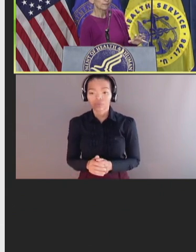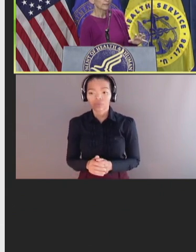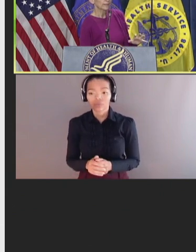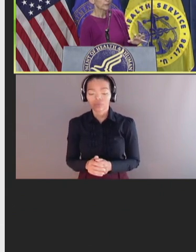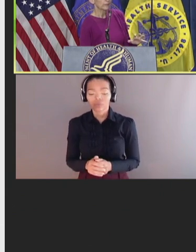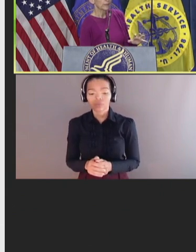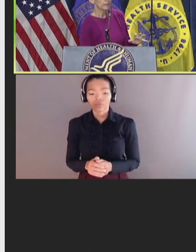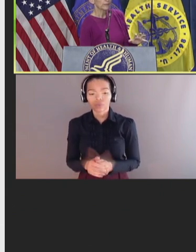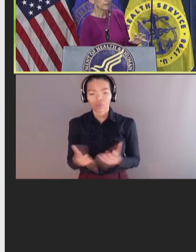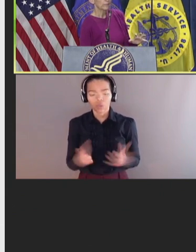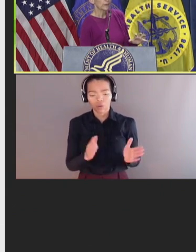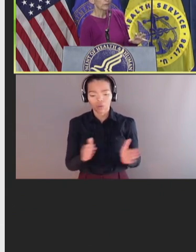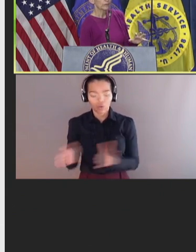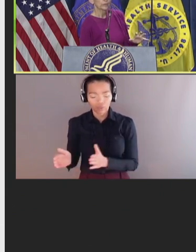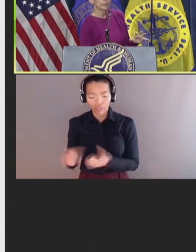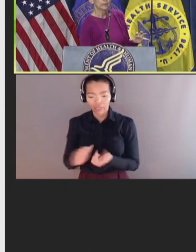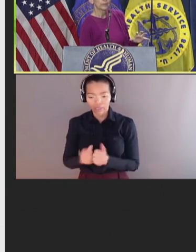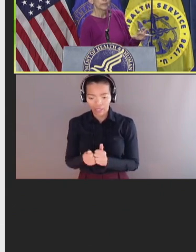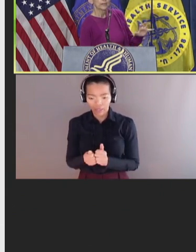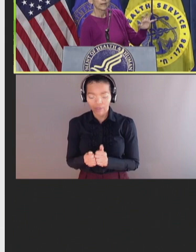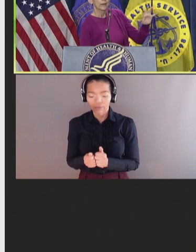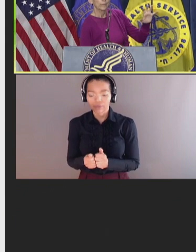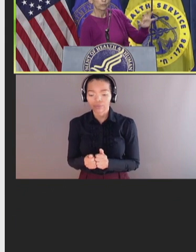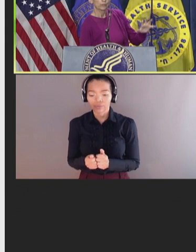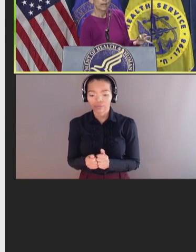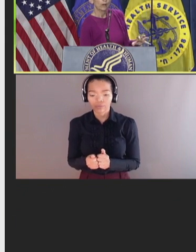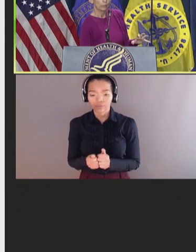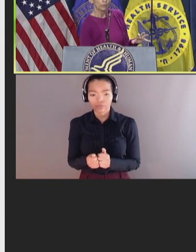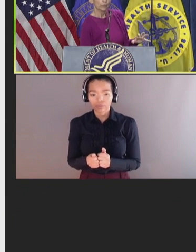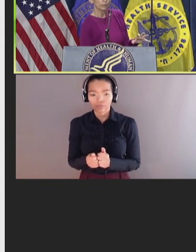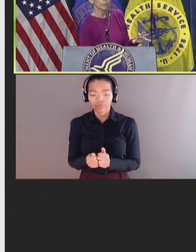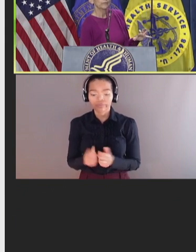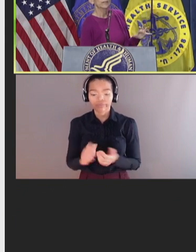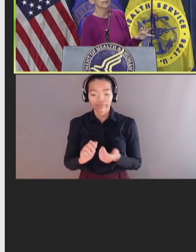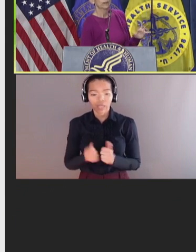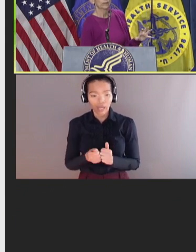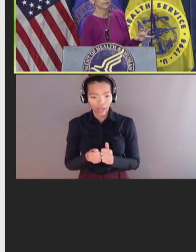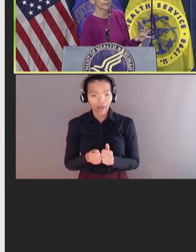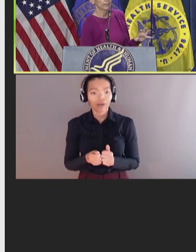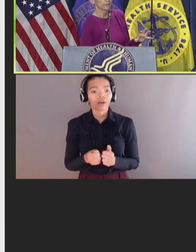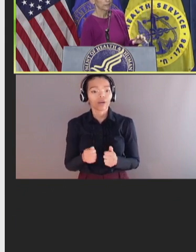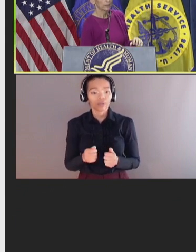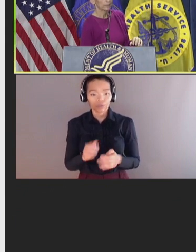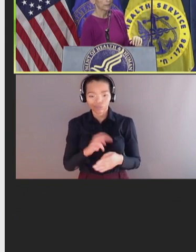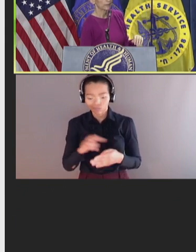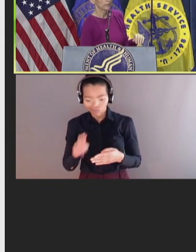little bit by thinking about measuring outputs. We've done a lot of that in the pandemic. So,